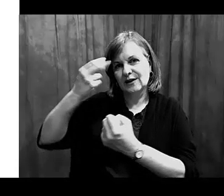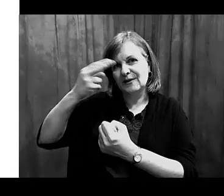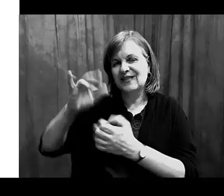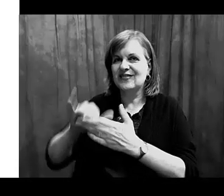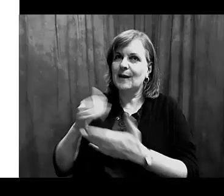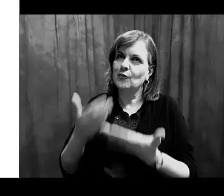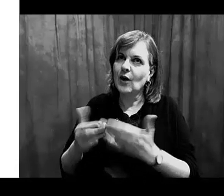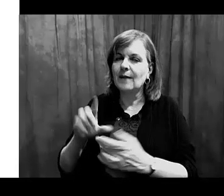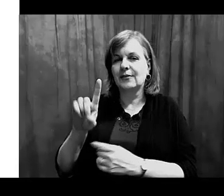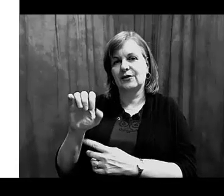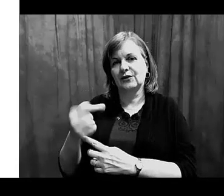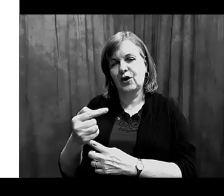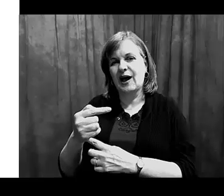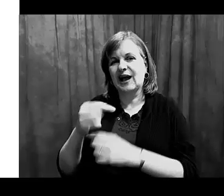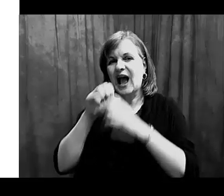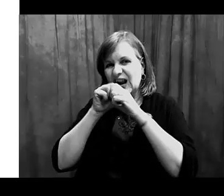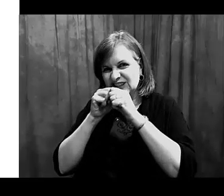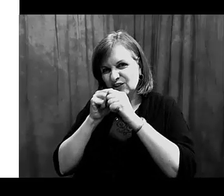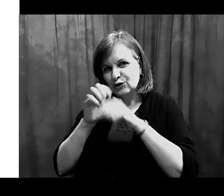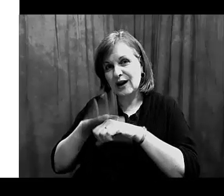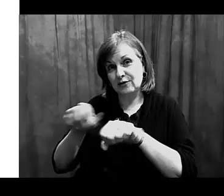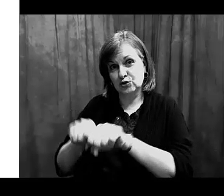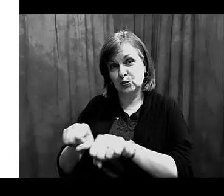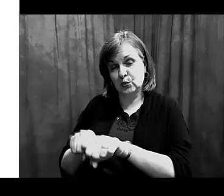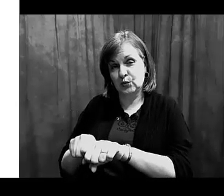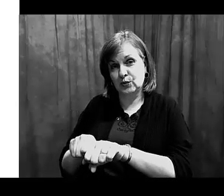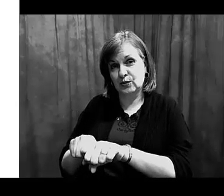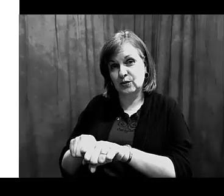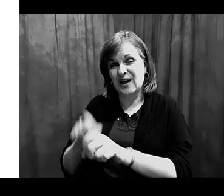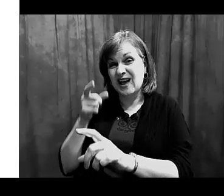hypothesis that Rufus probablychewed your shoe!